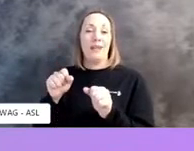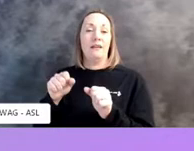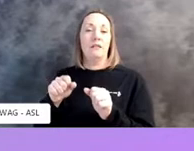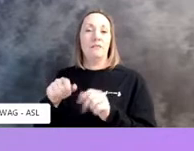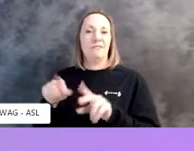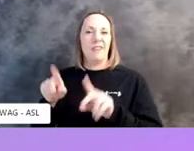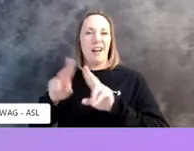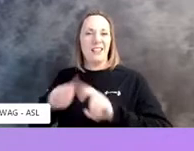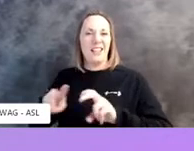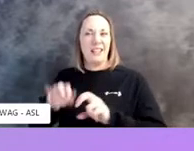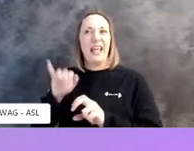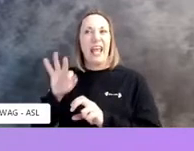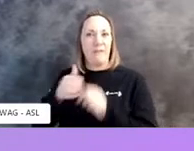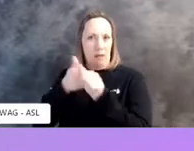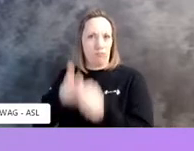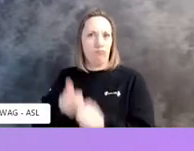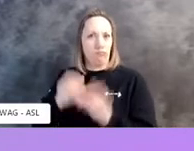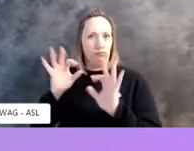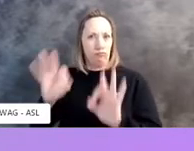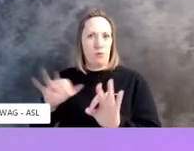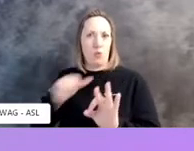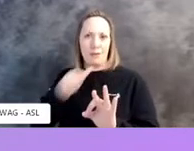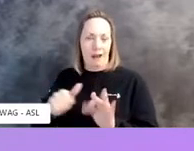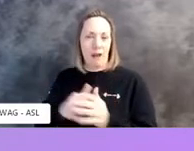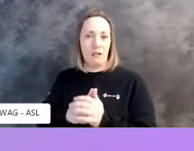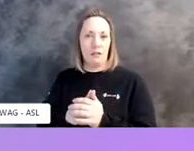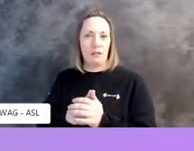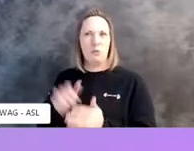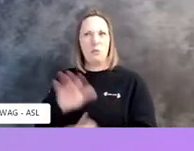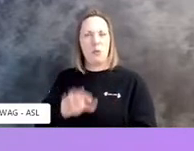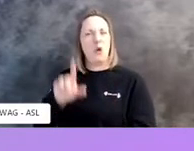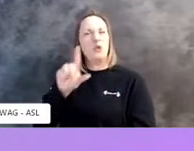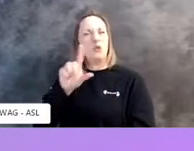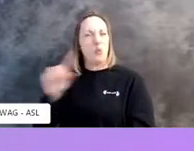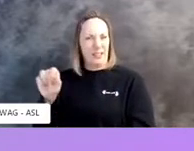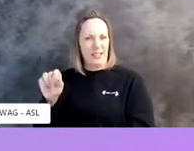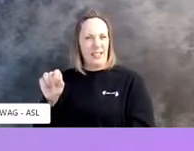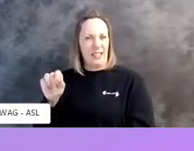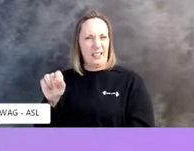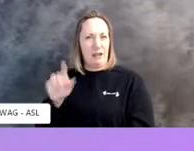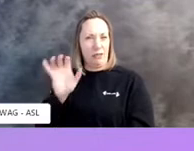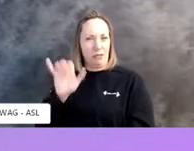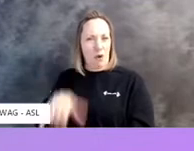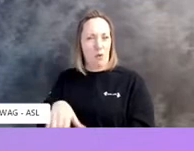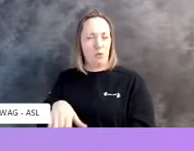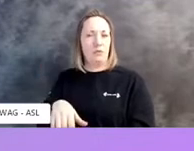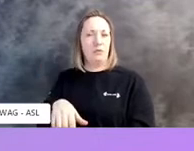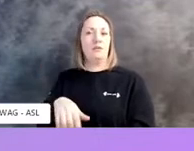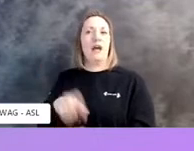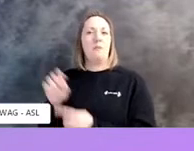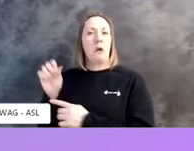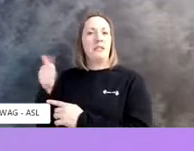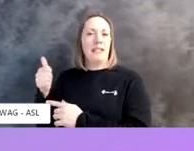inspect every single my criteria and EM 301549 clause. We whether can access